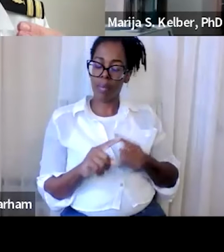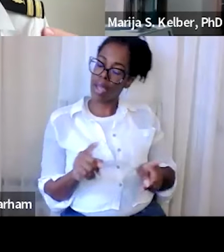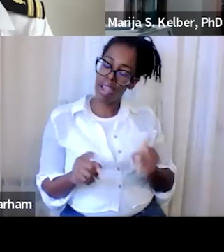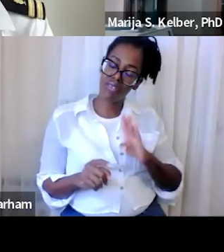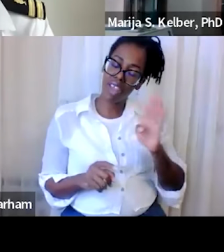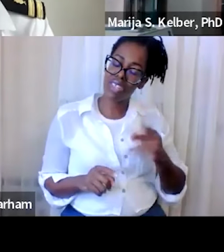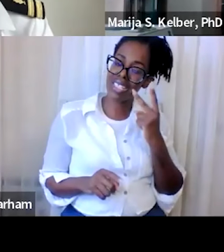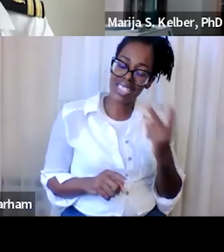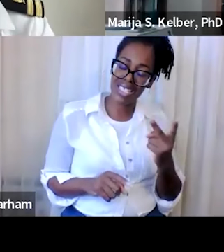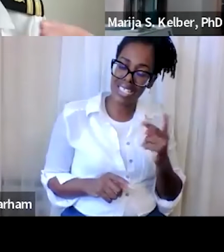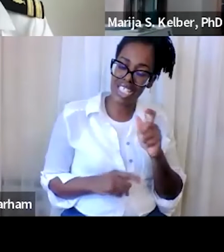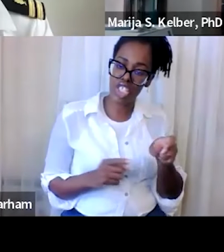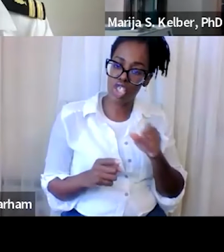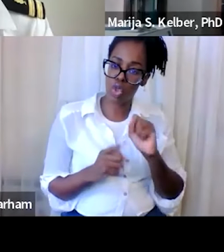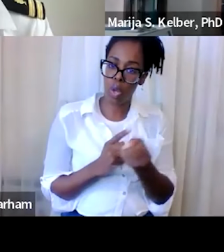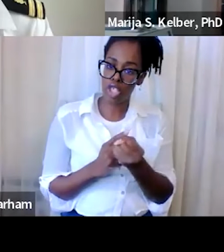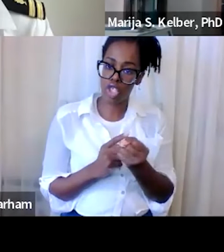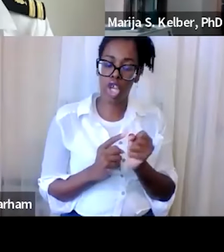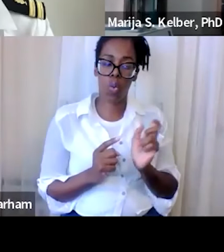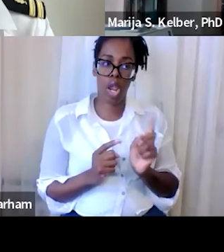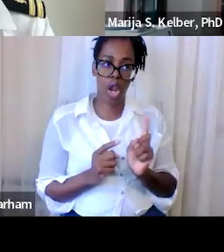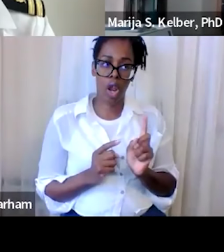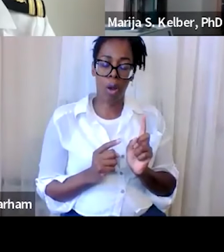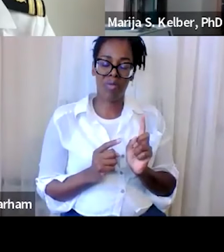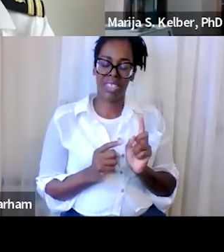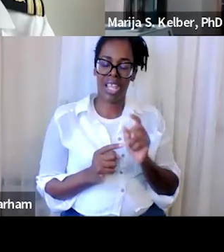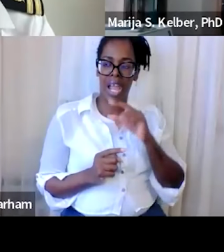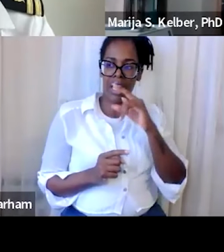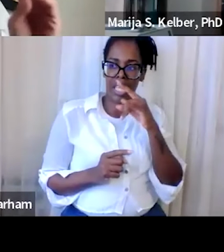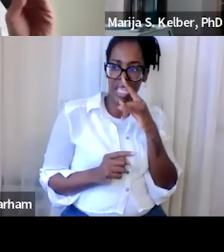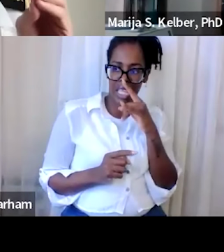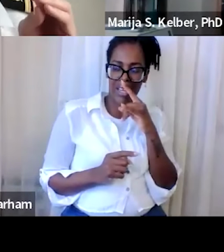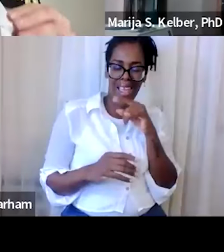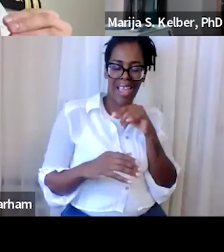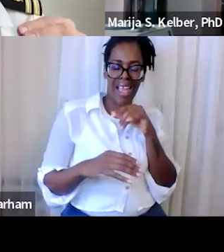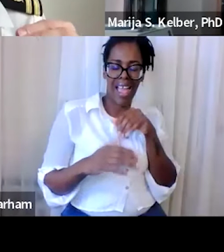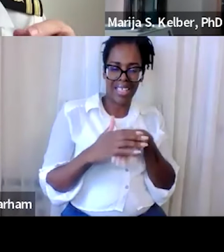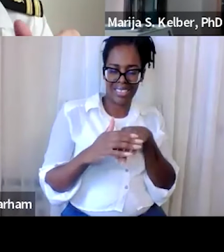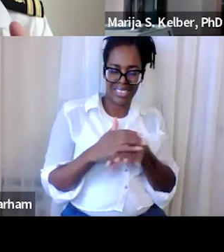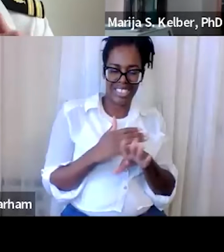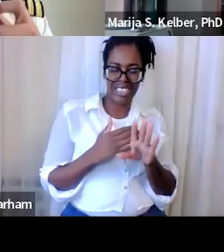where a service member's dependent accessing service had a negative toll on that service member.